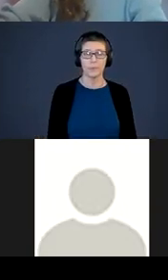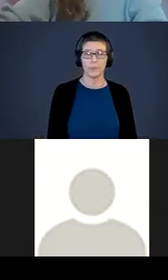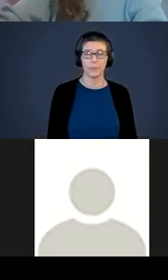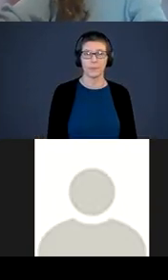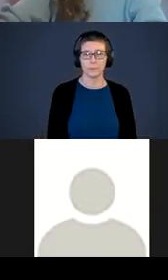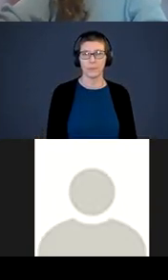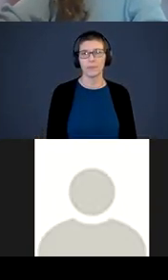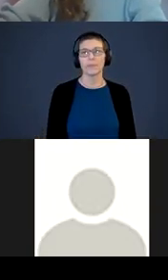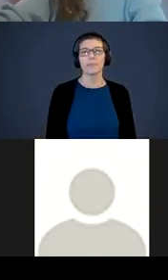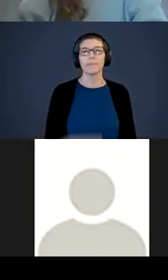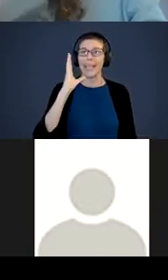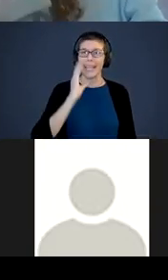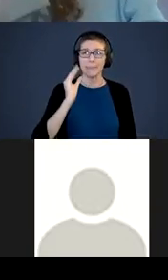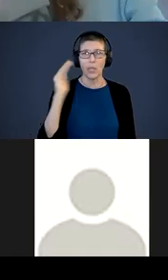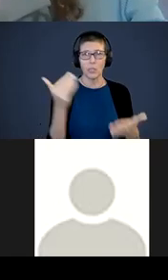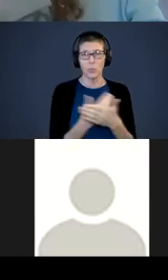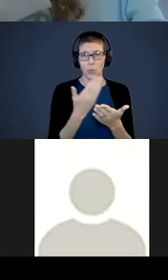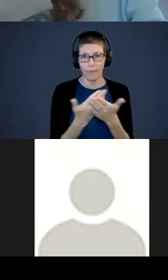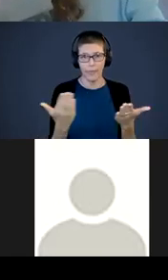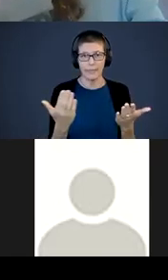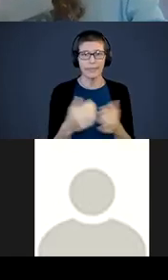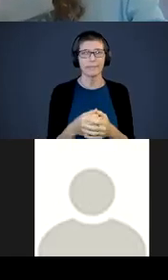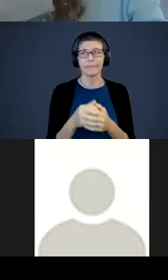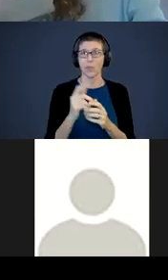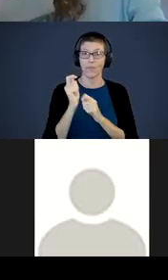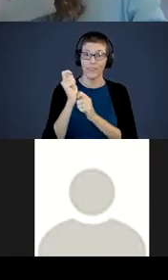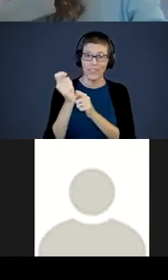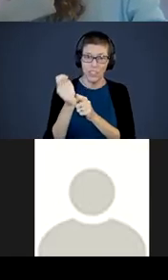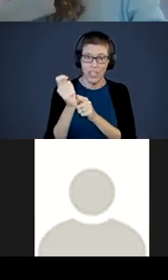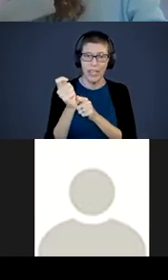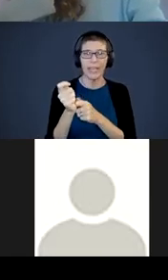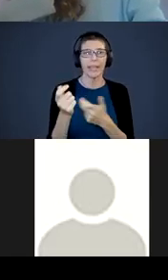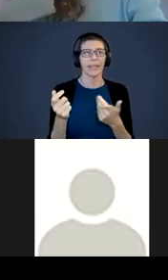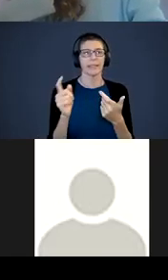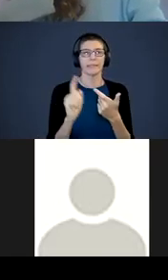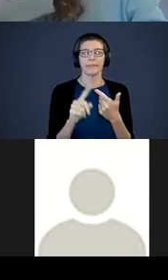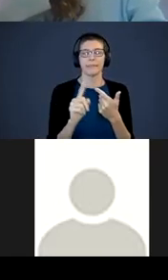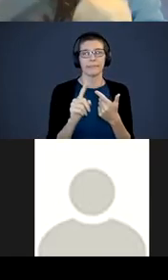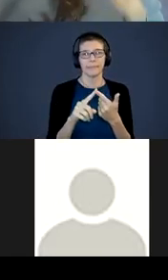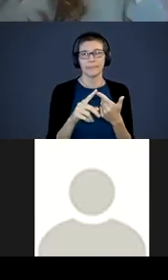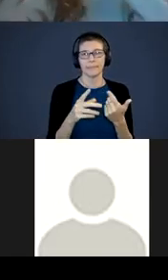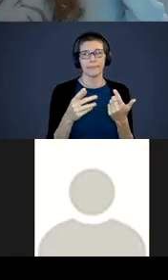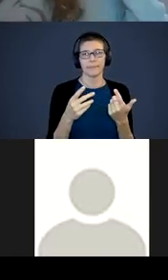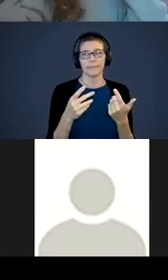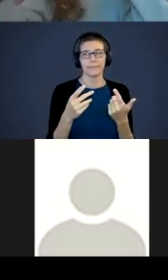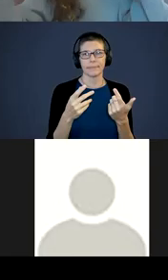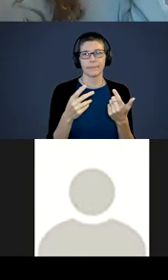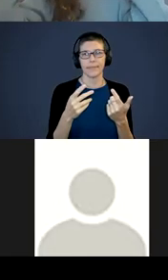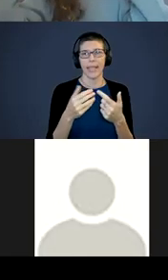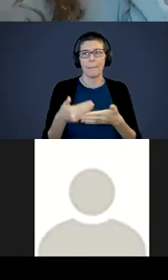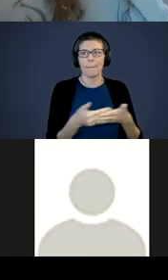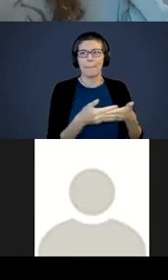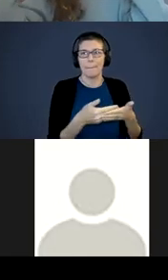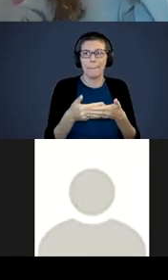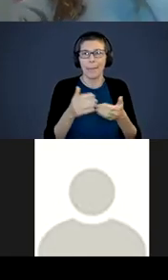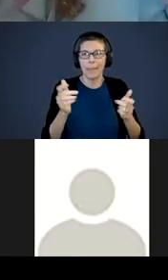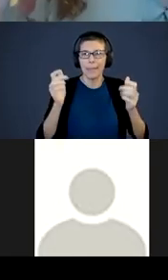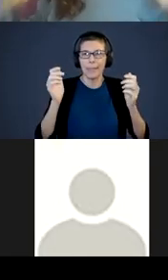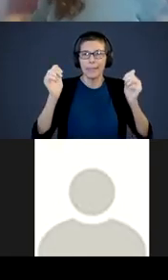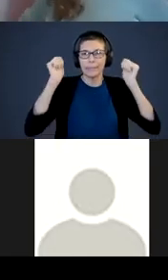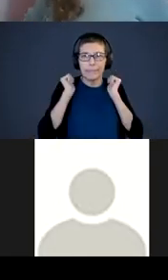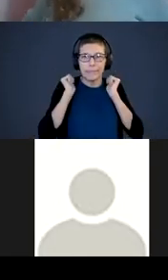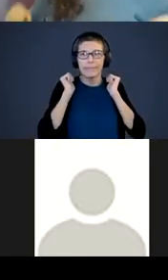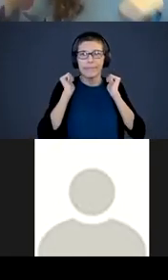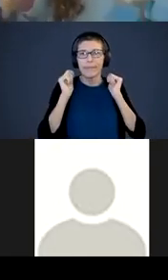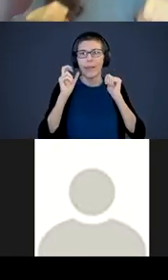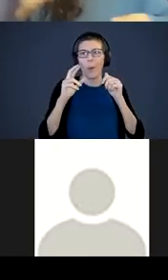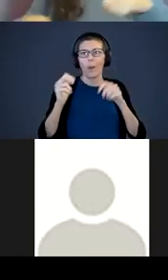Experience new things. Go fishing. Get a baby thing put it on your back or bicycle go